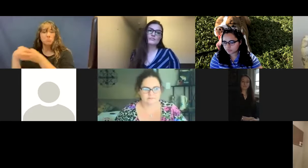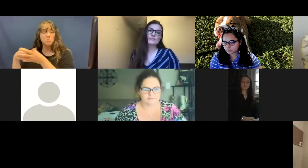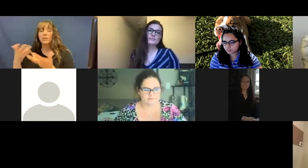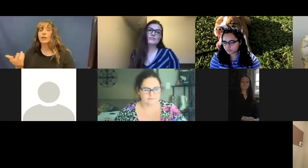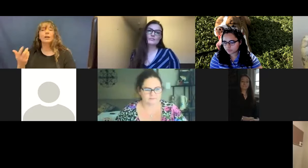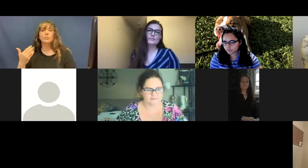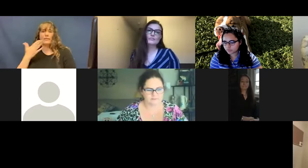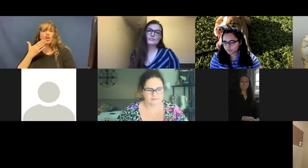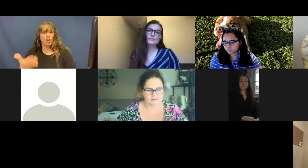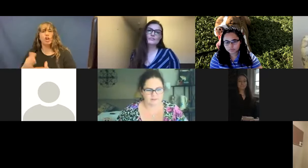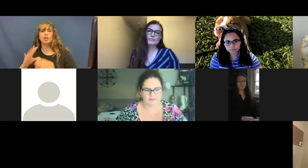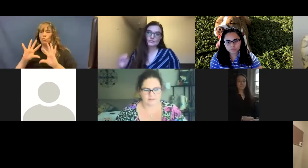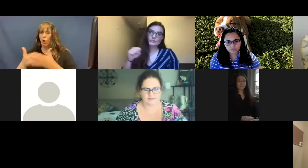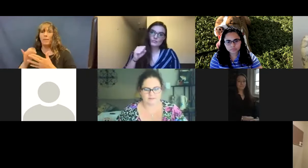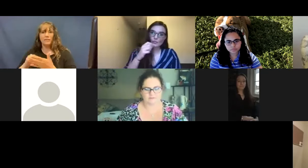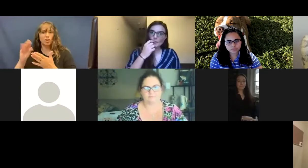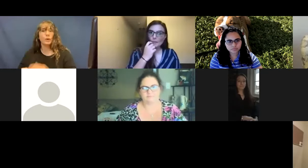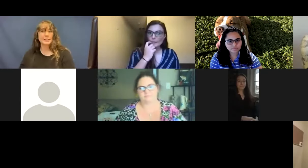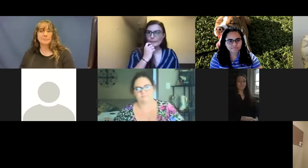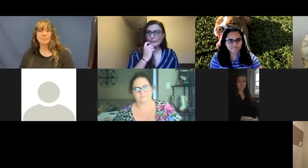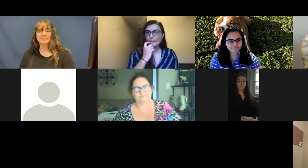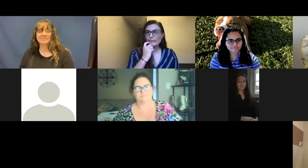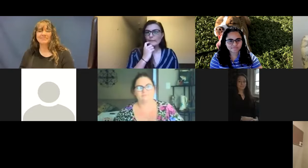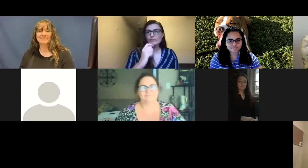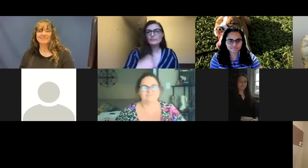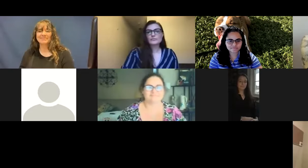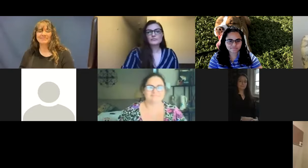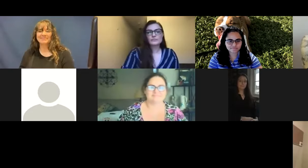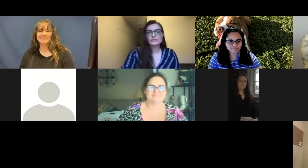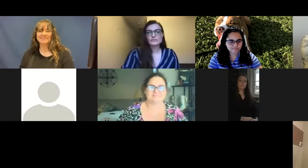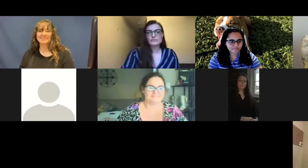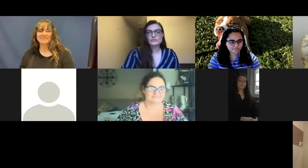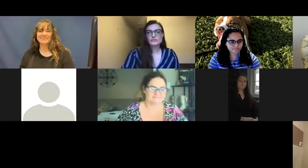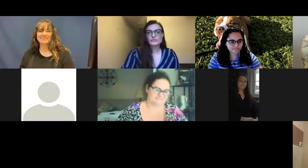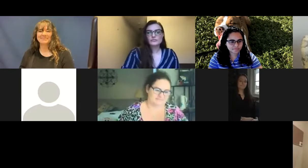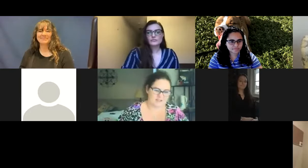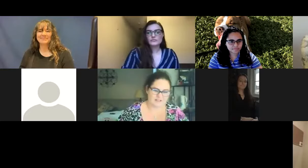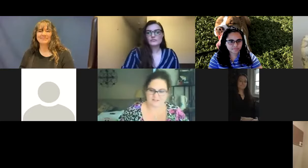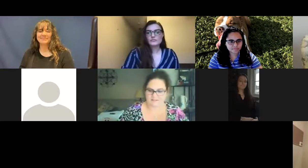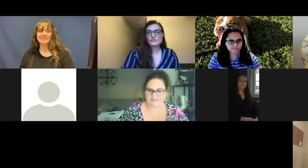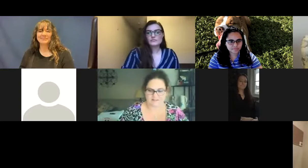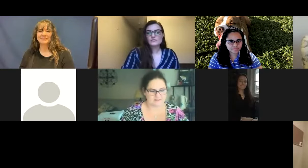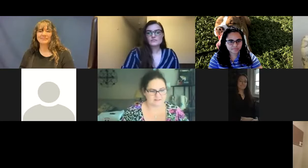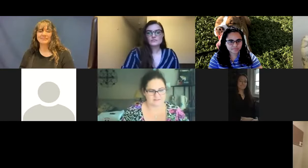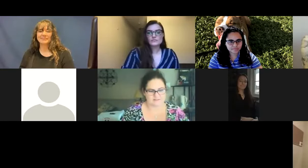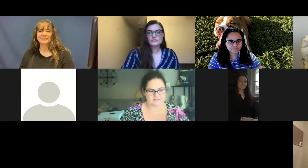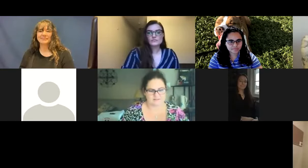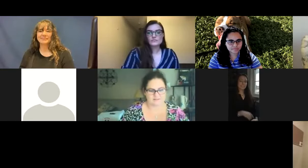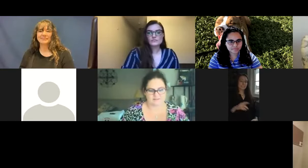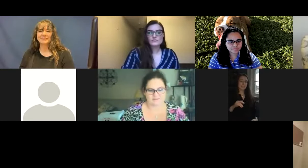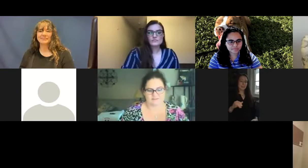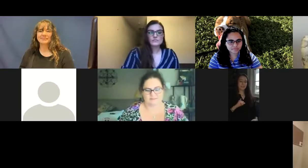of students. >> DR. JENNIFER MILLER: Same. I read. Read